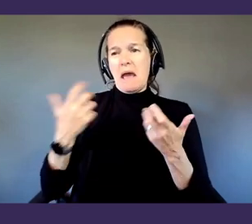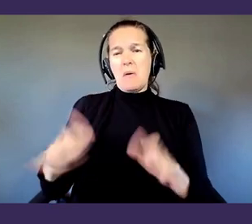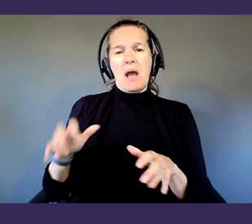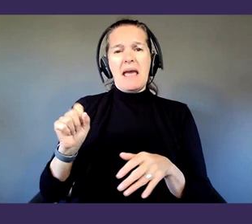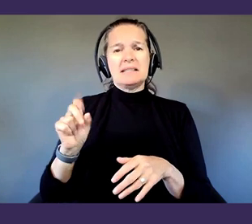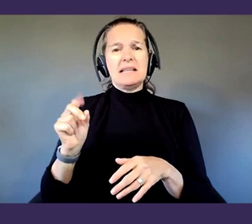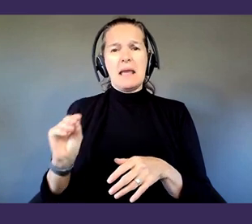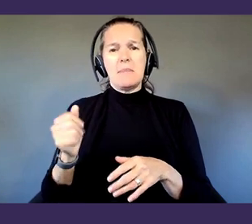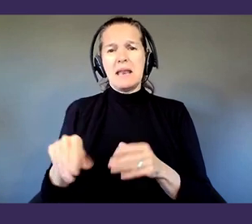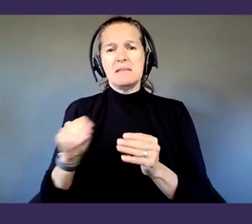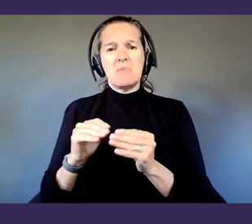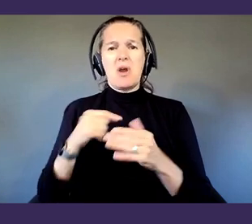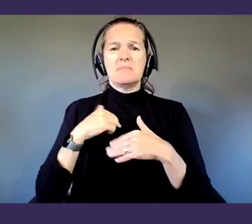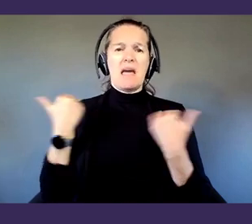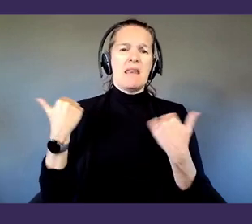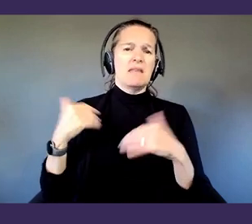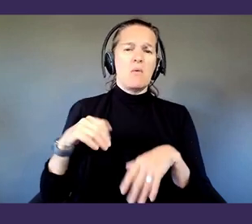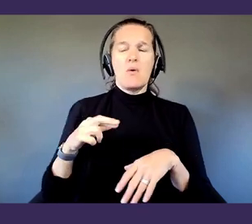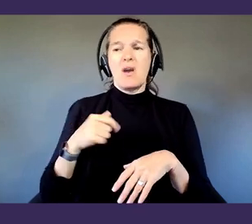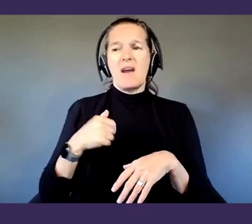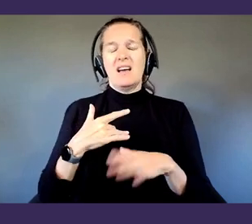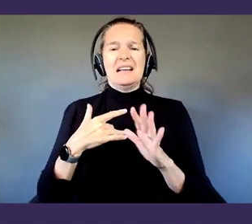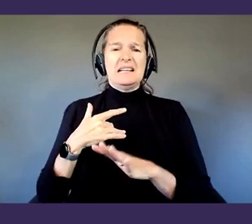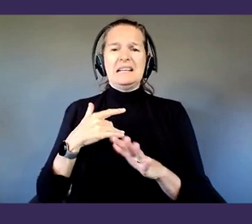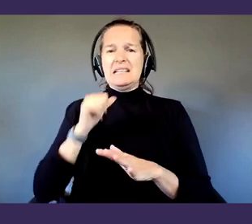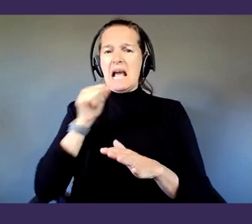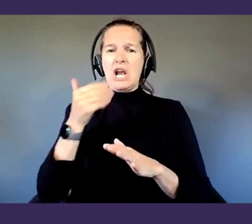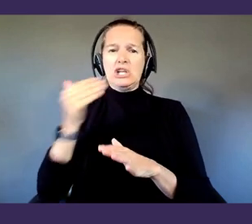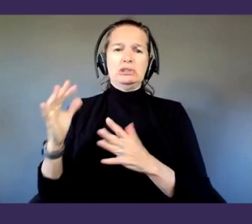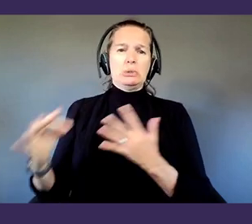or I don't think this is the best alternative for me,